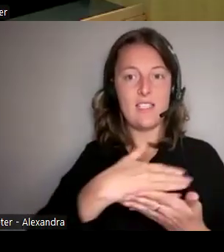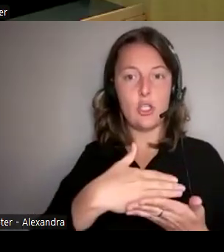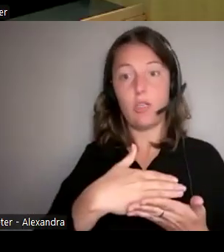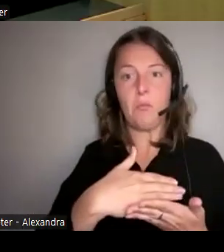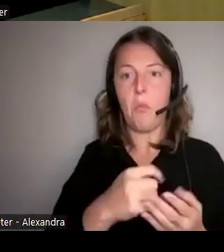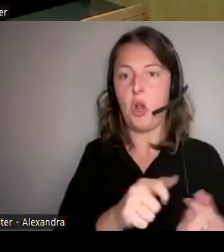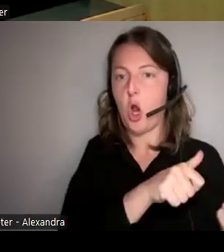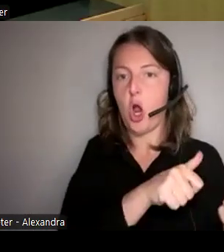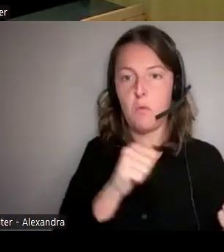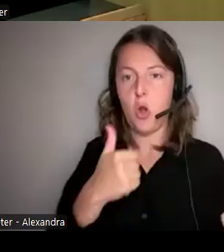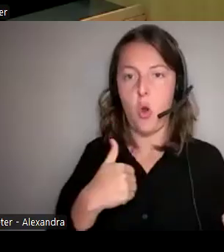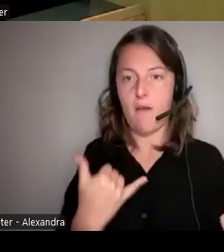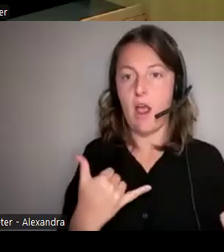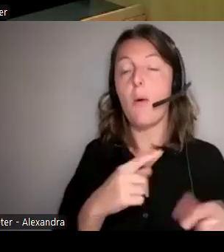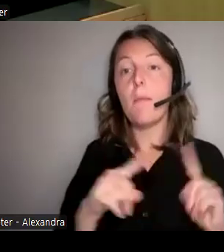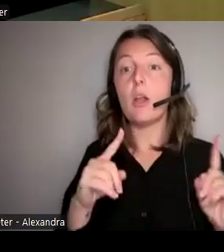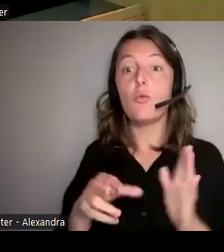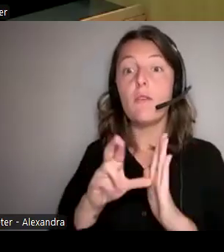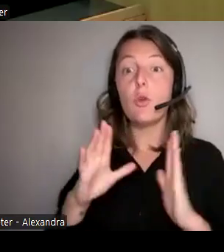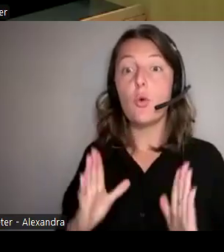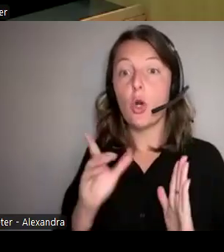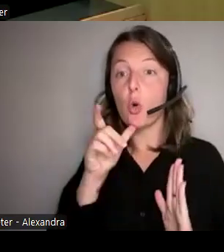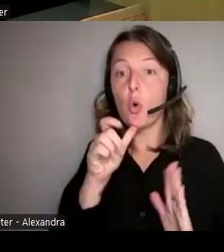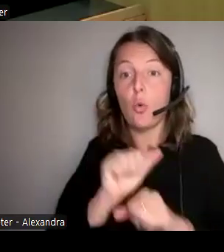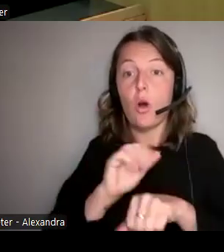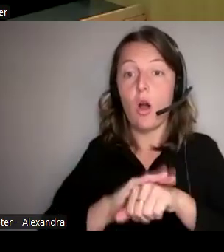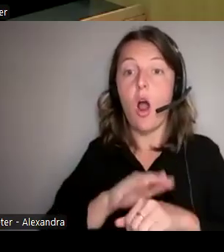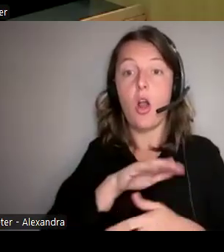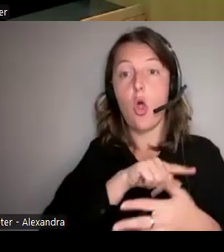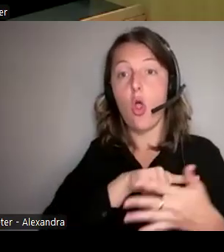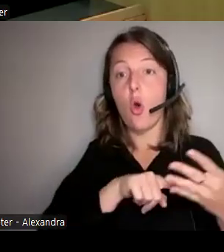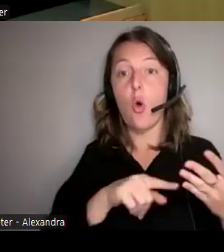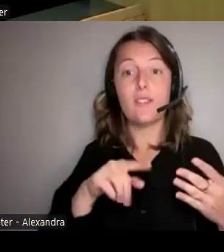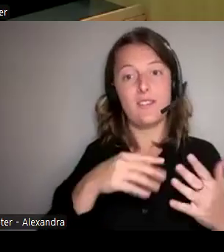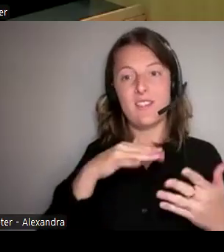don't exist anymore. However, reviewers who worked on those study sections have been incorporated